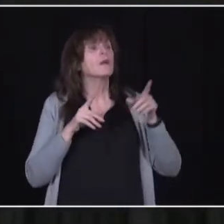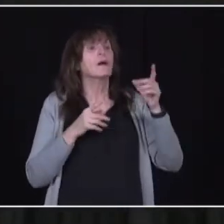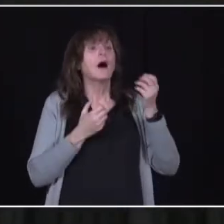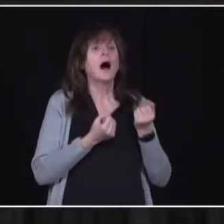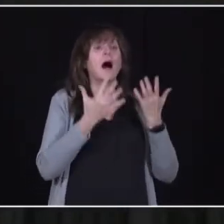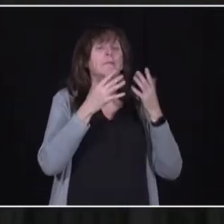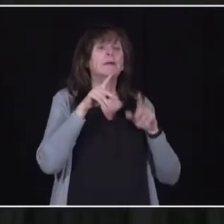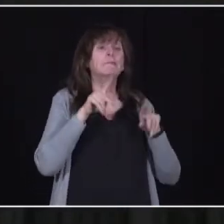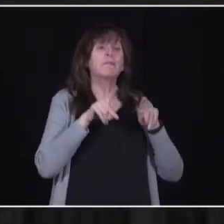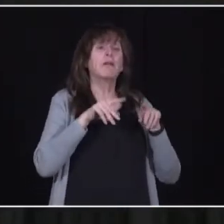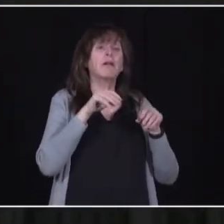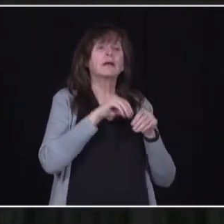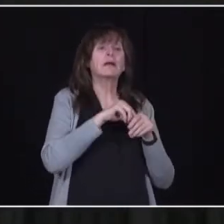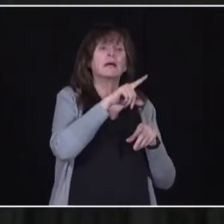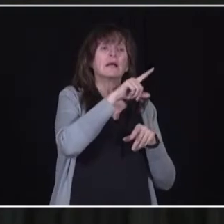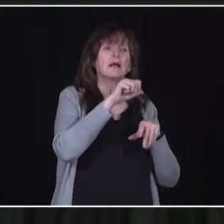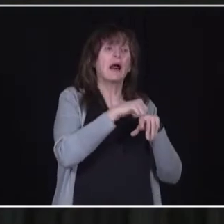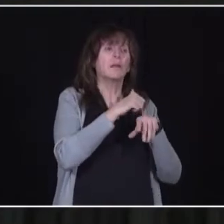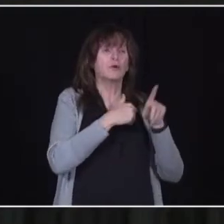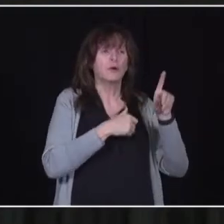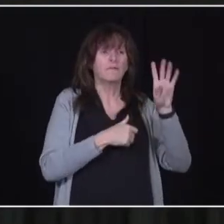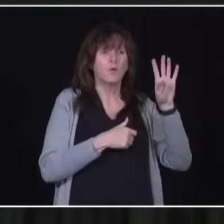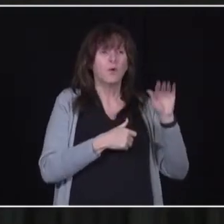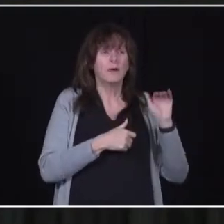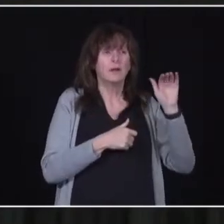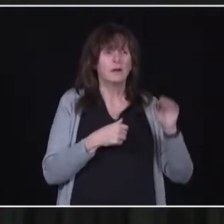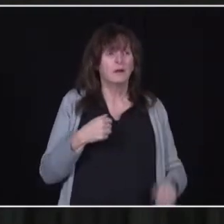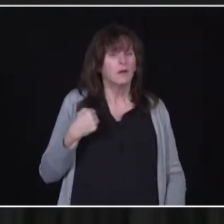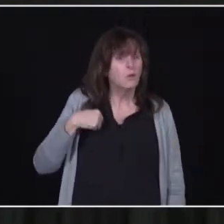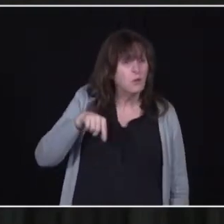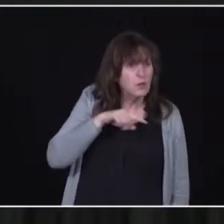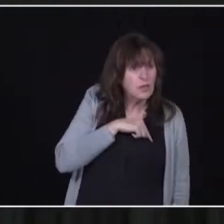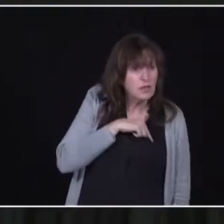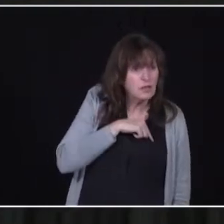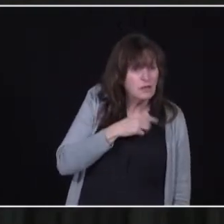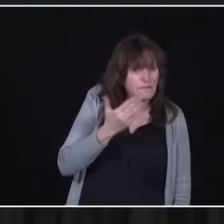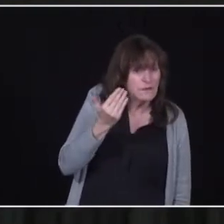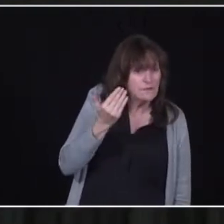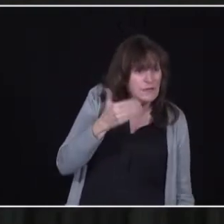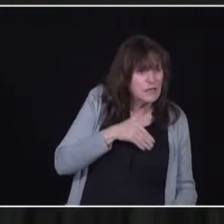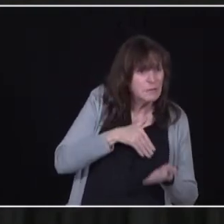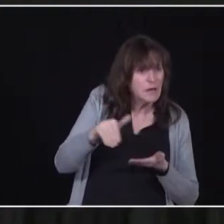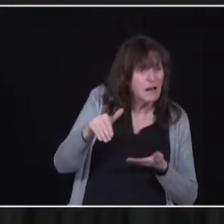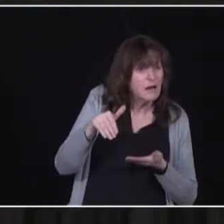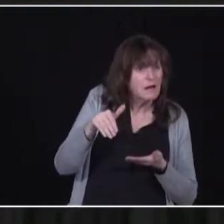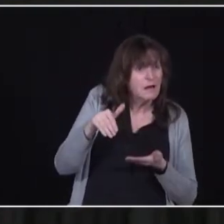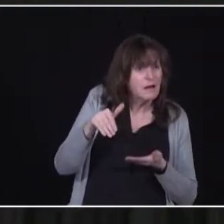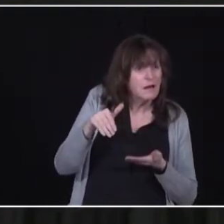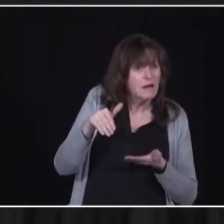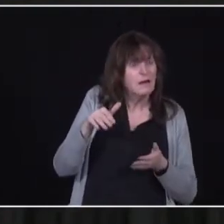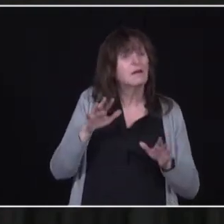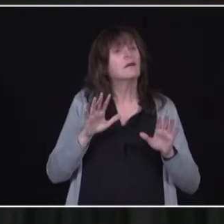That is an easy one and thank you for that question. The population is 4 million in Alberta and